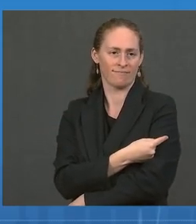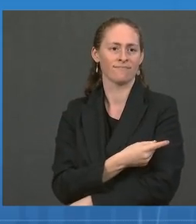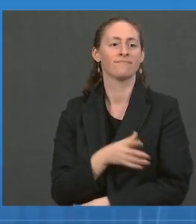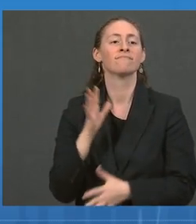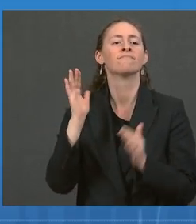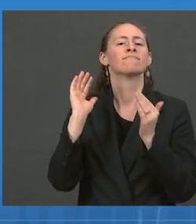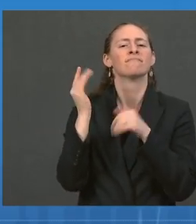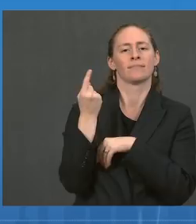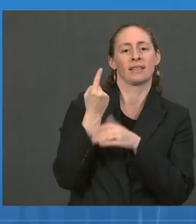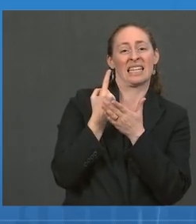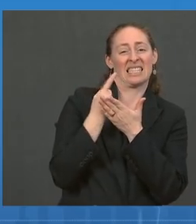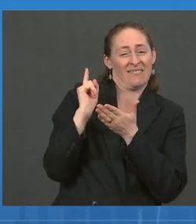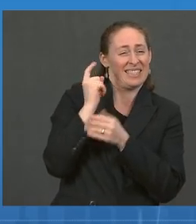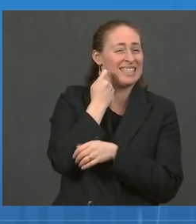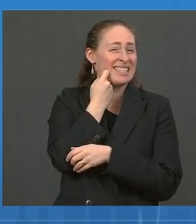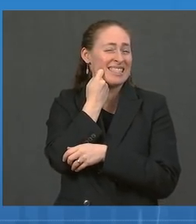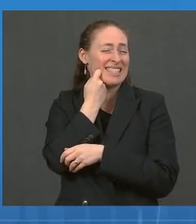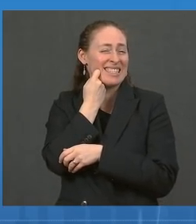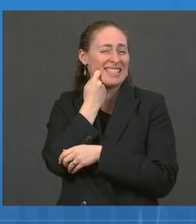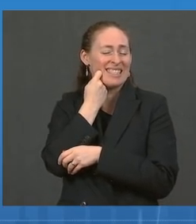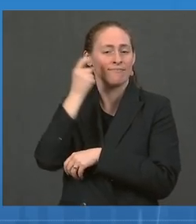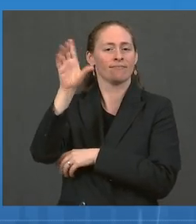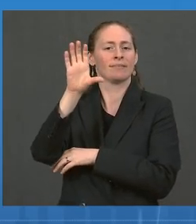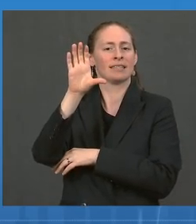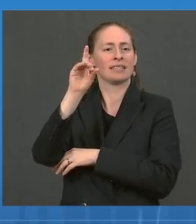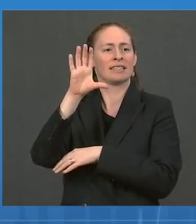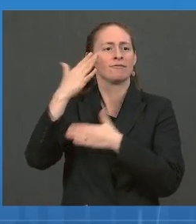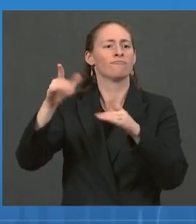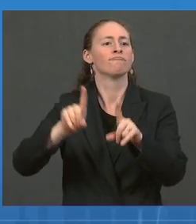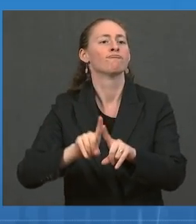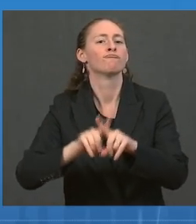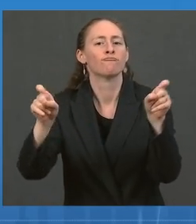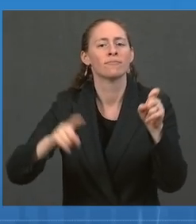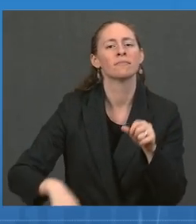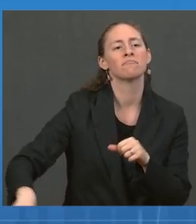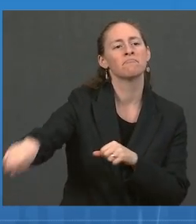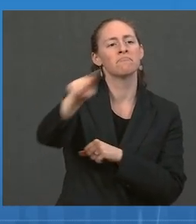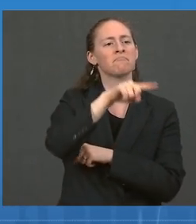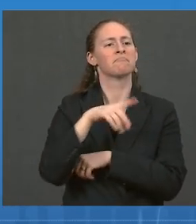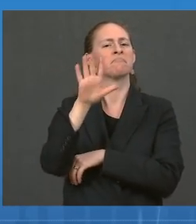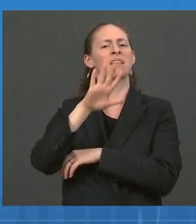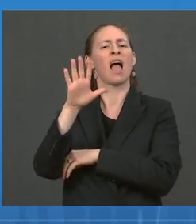Survey of 19,000 adults by phone found that 73 percent of